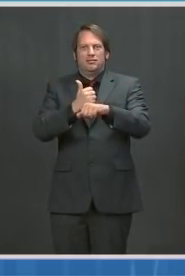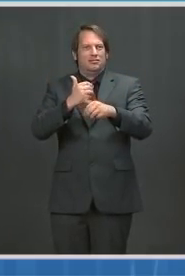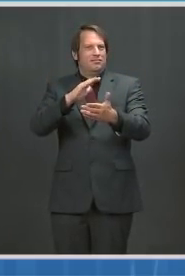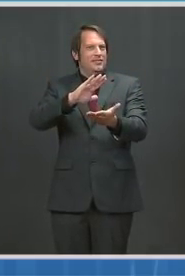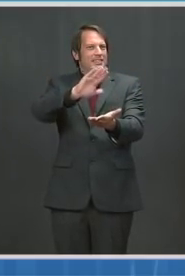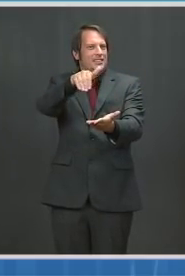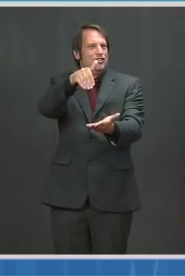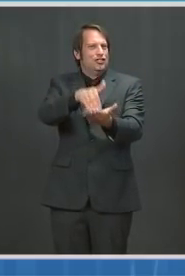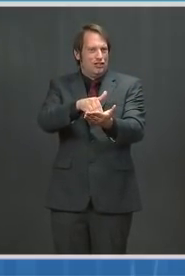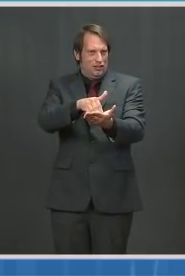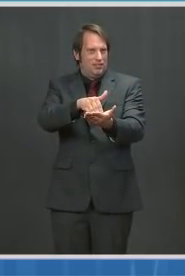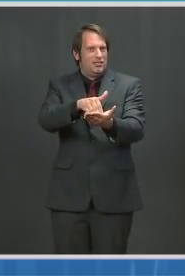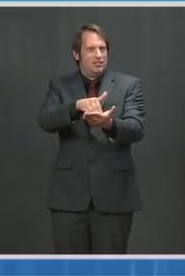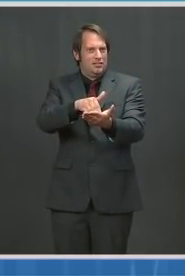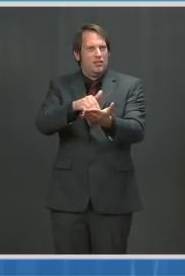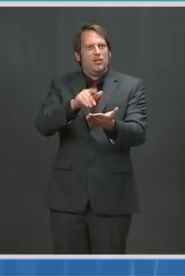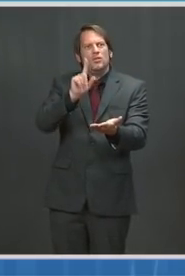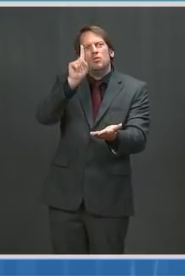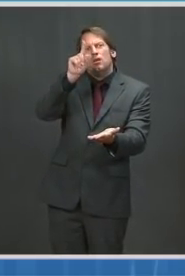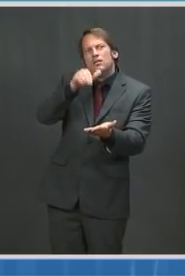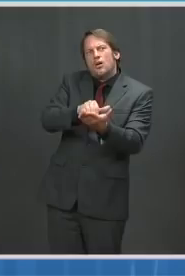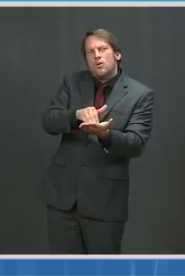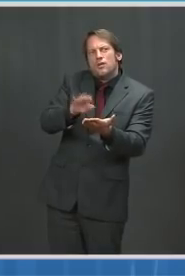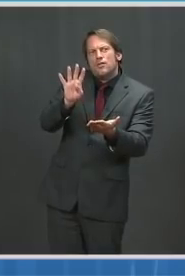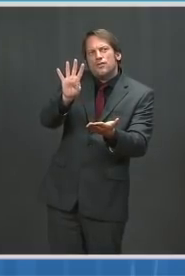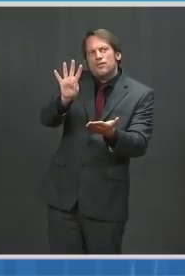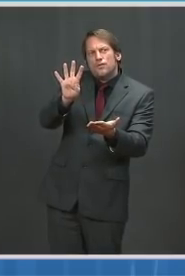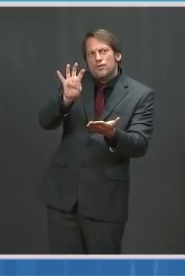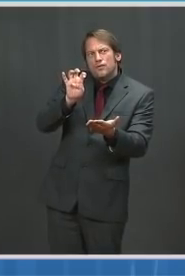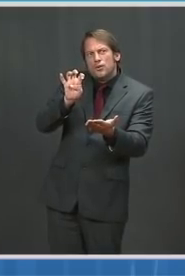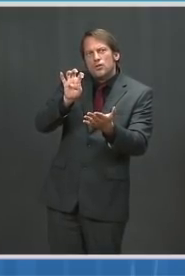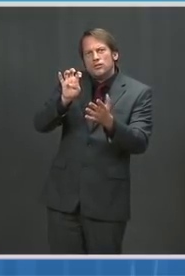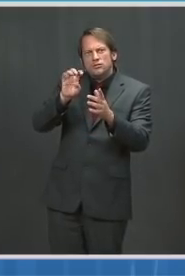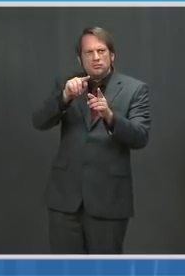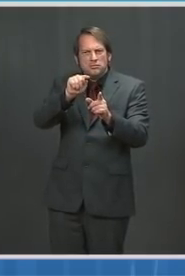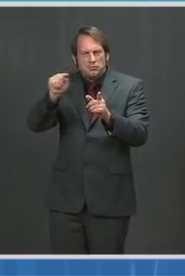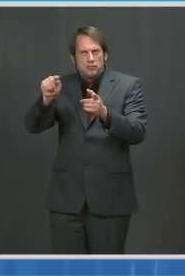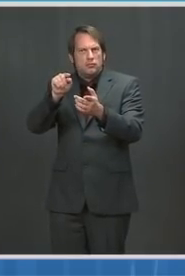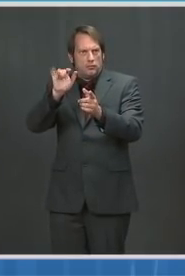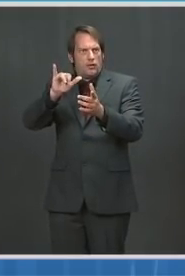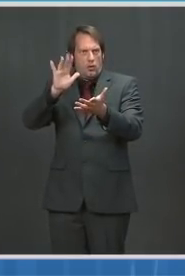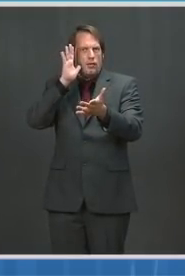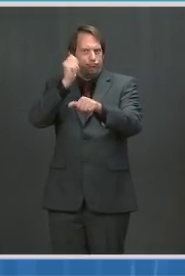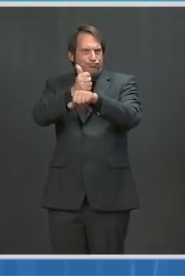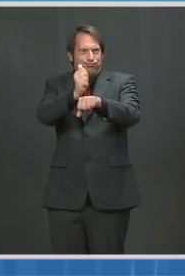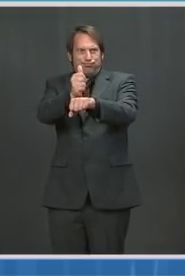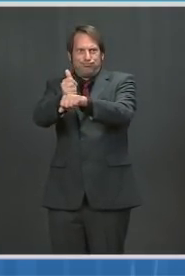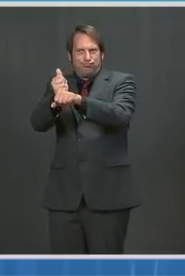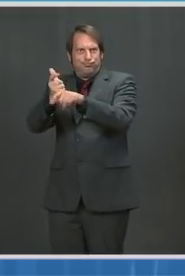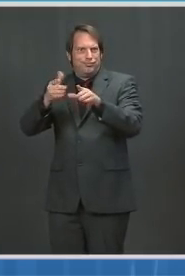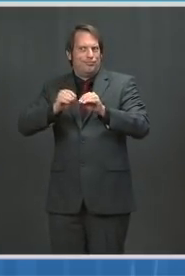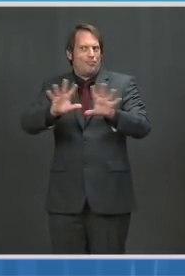can sign up to receive and administer doses to their patients. Many community health centers